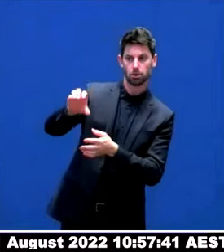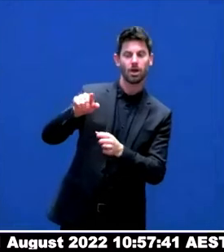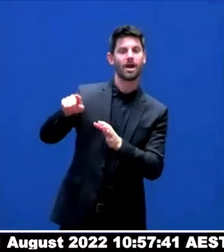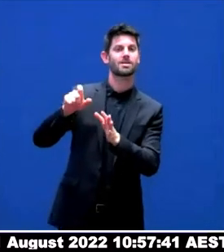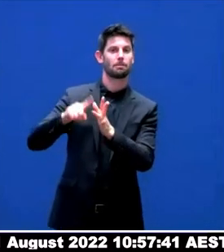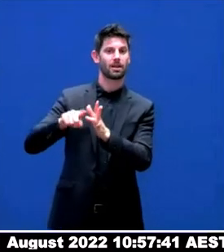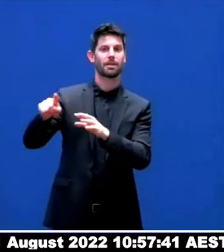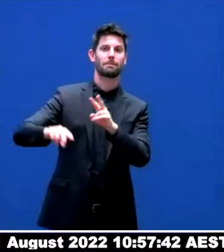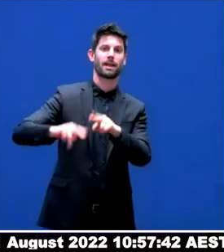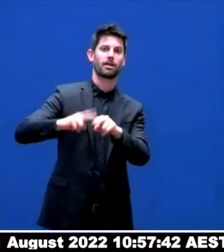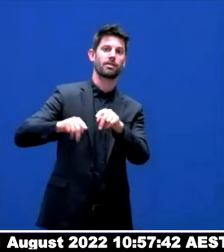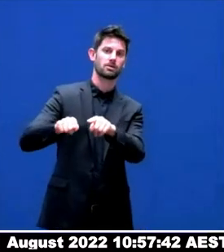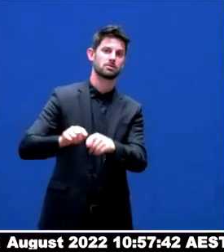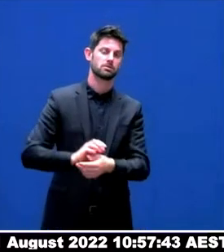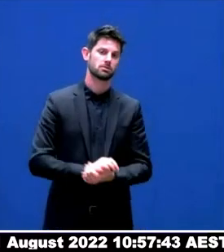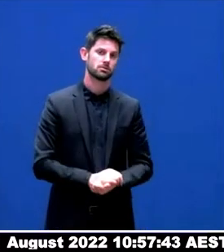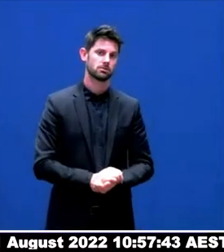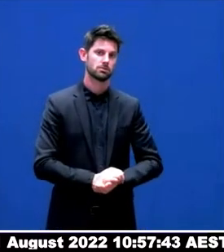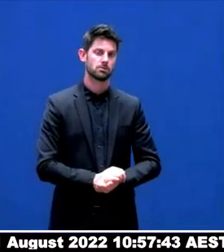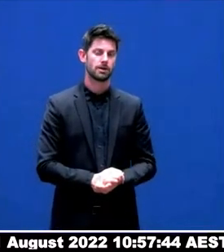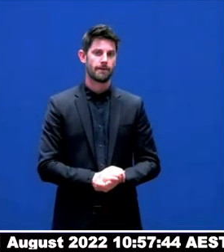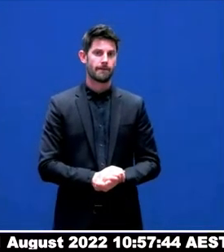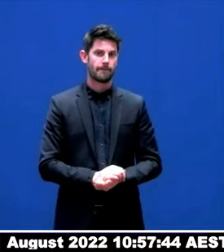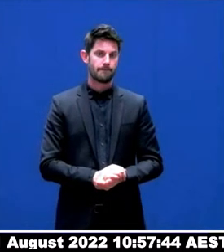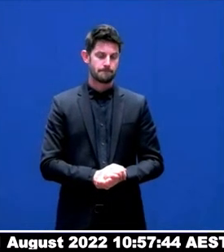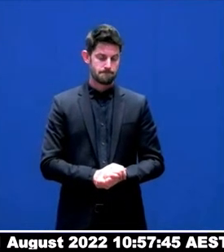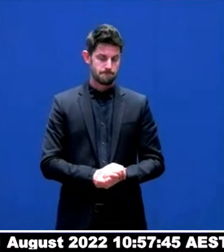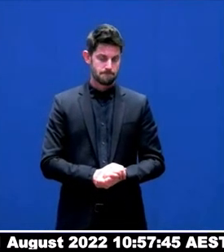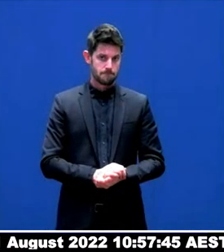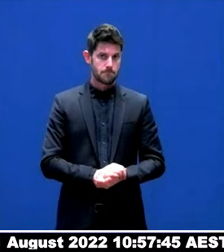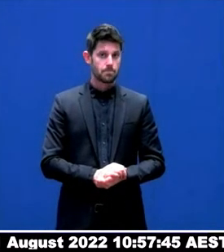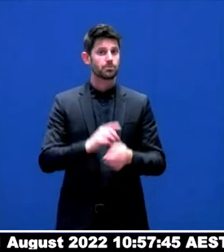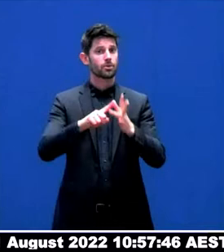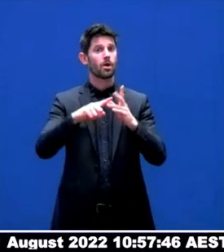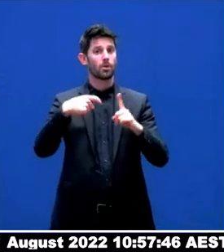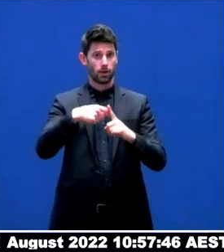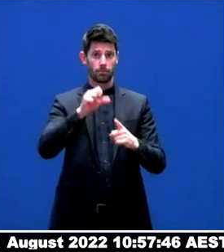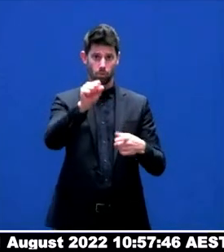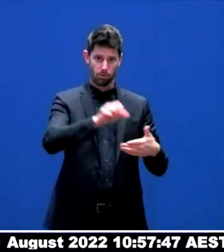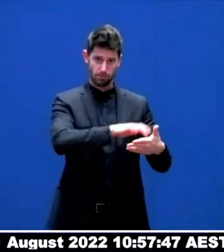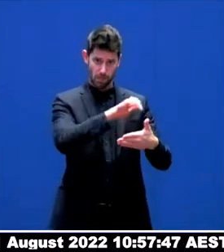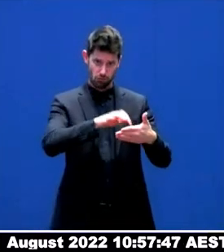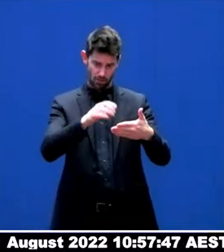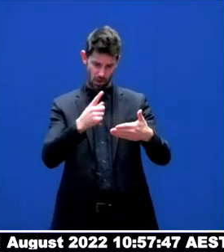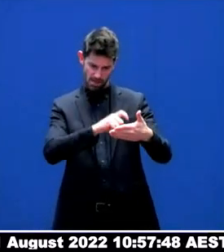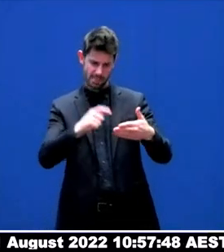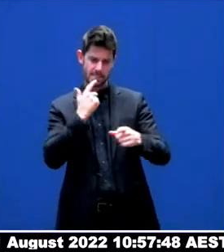Alright. So, just looking at your paragraph 45, so you say in relation to Specialist Disability Accommodation: